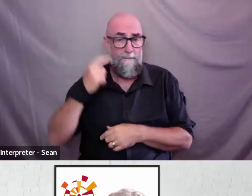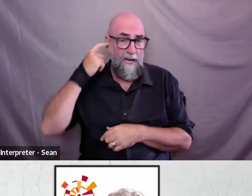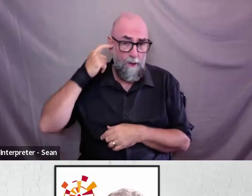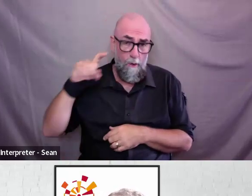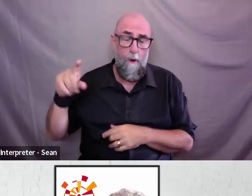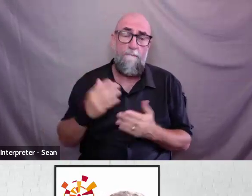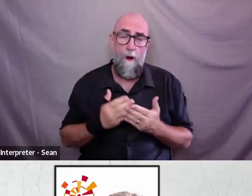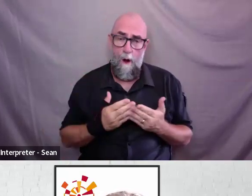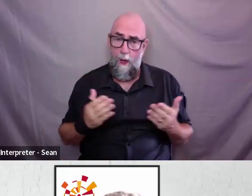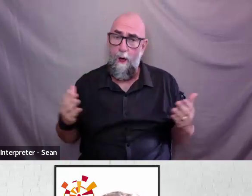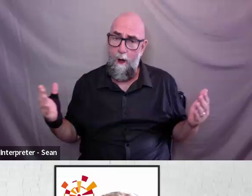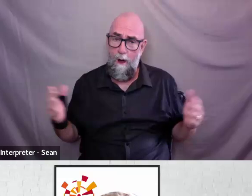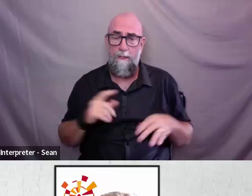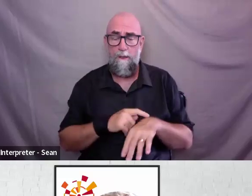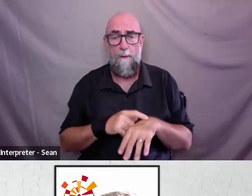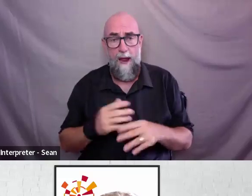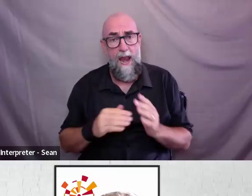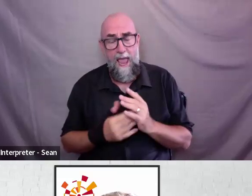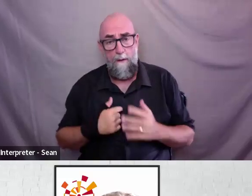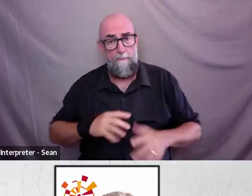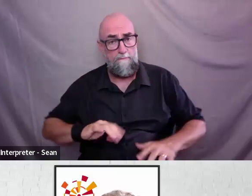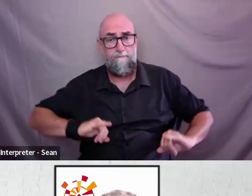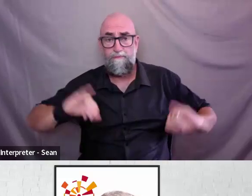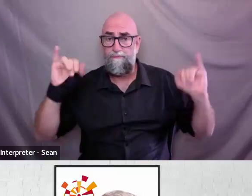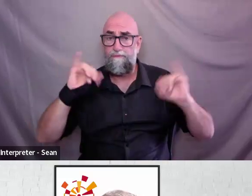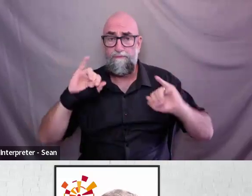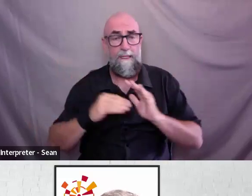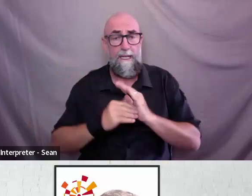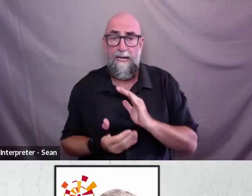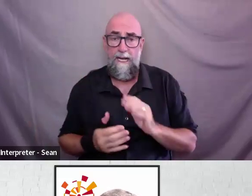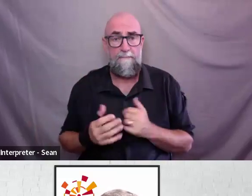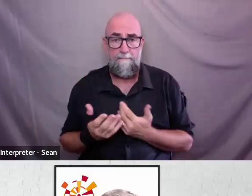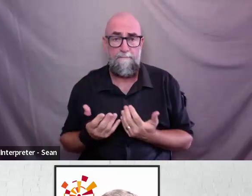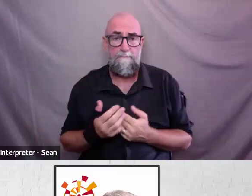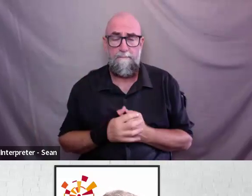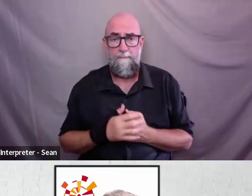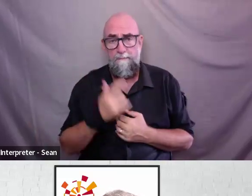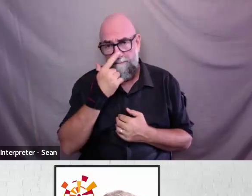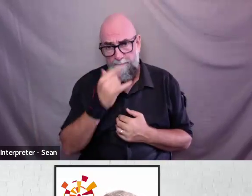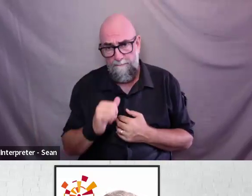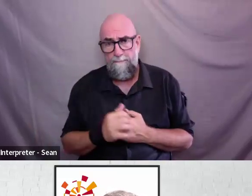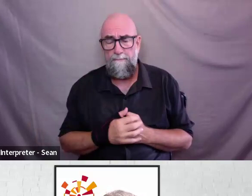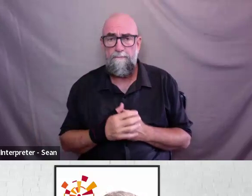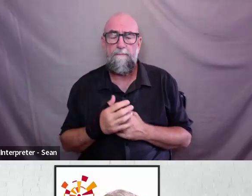position we are in right now. I want to think a little bit about what those solutions might